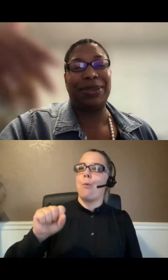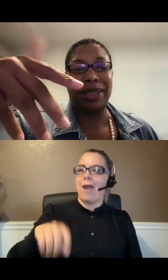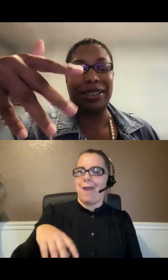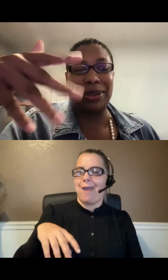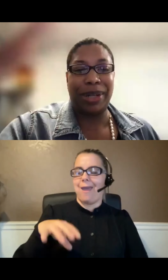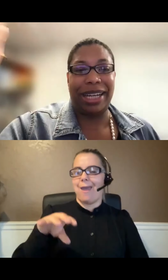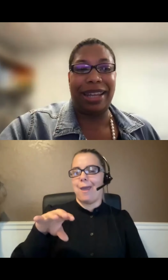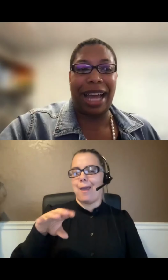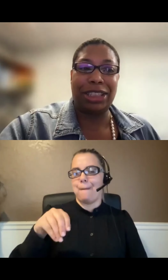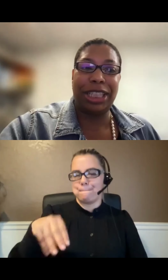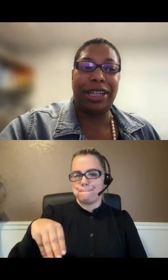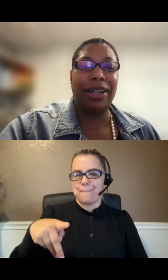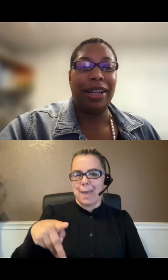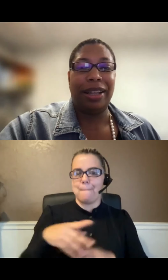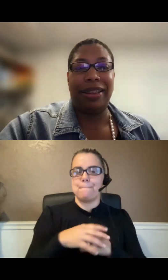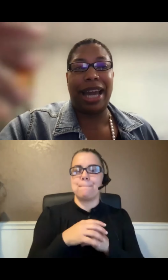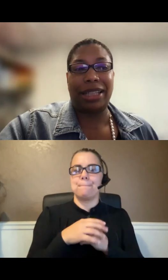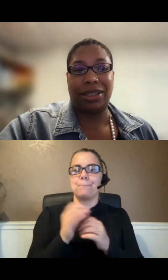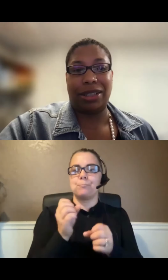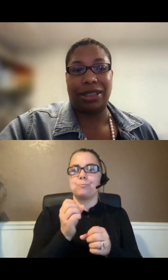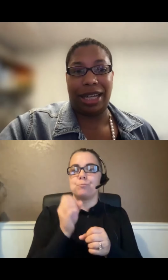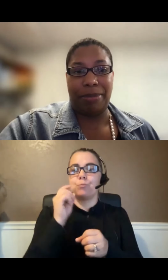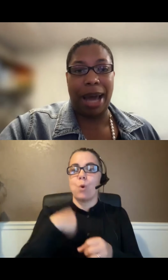This was created last year. The XR city map.